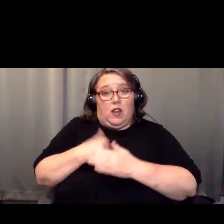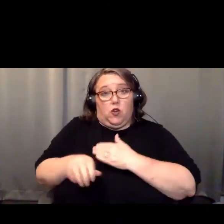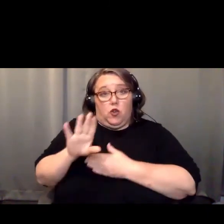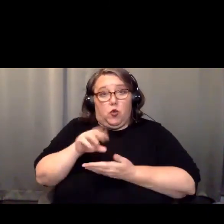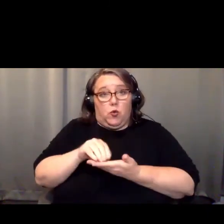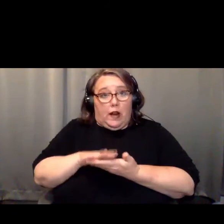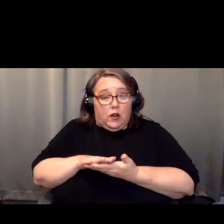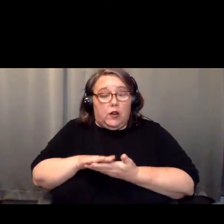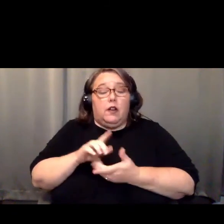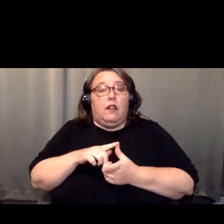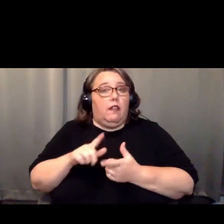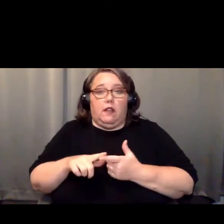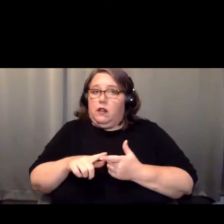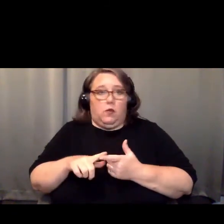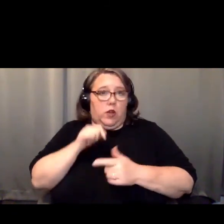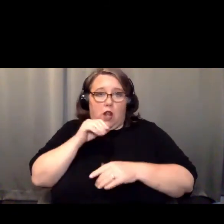then it would not affect your ability to be married.